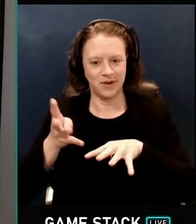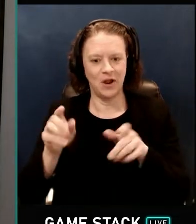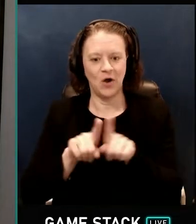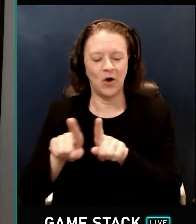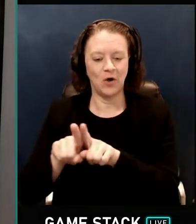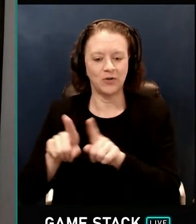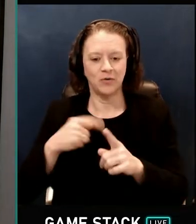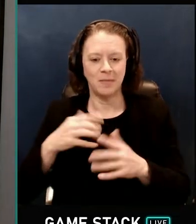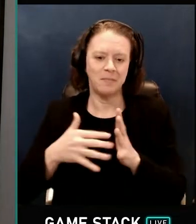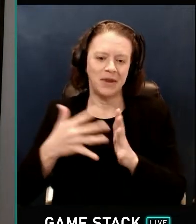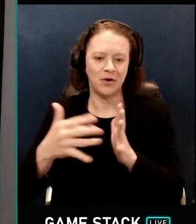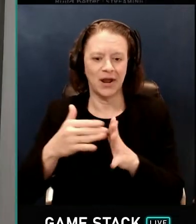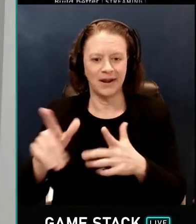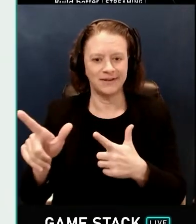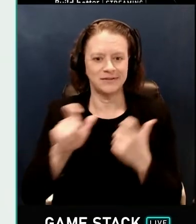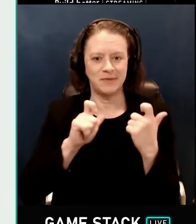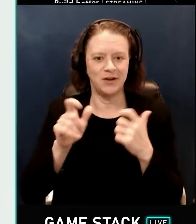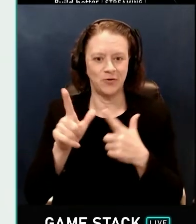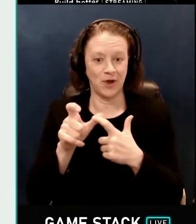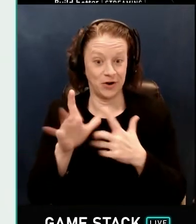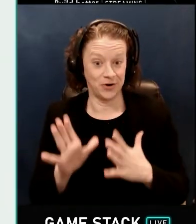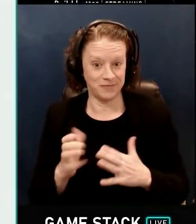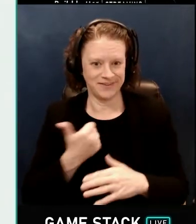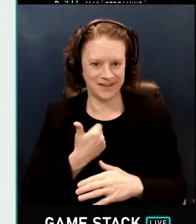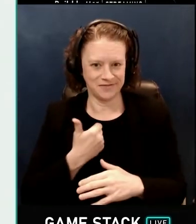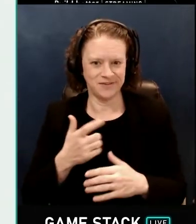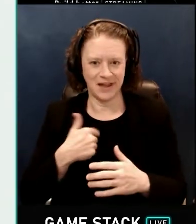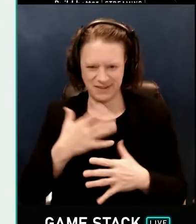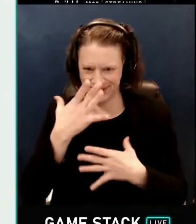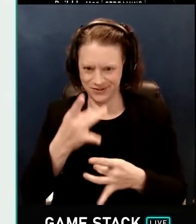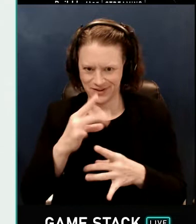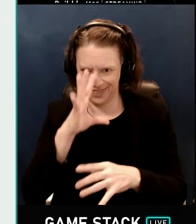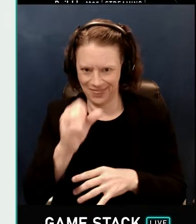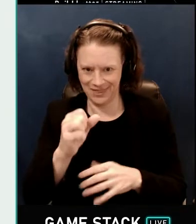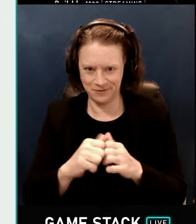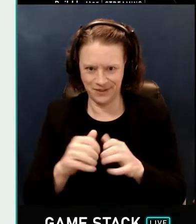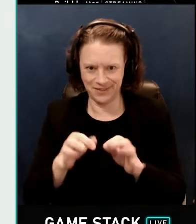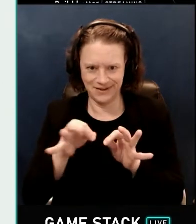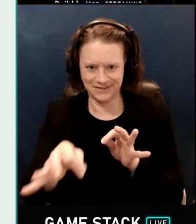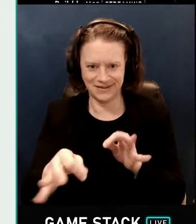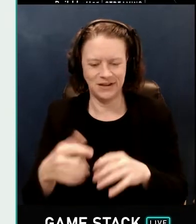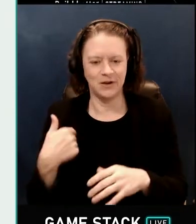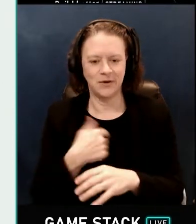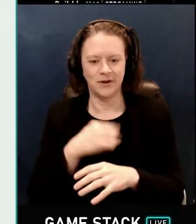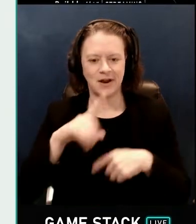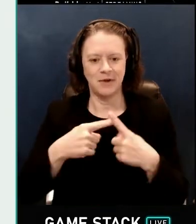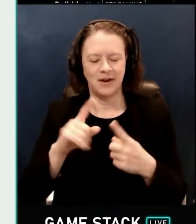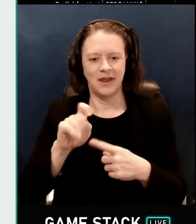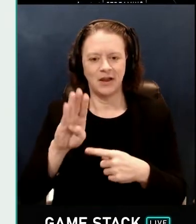interested in latency. So today we're gonna talk to Xbox Game streaming get into some latency basics,